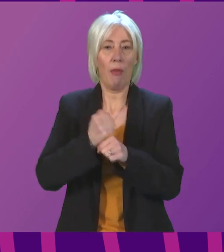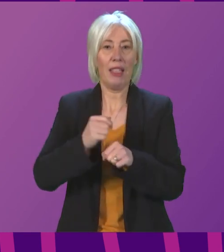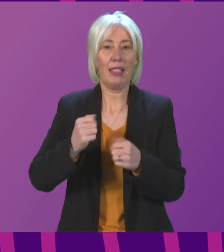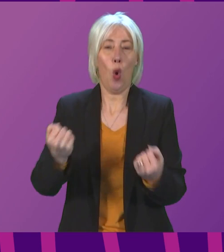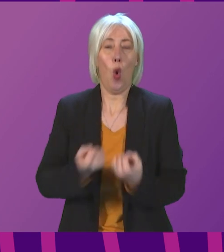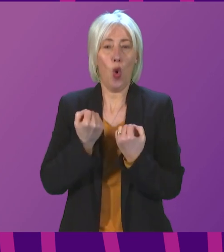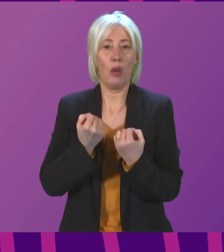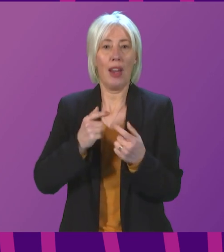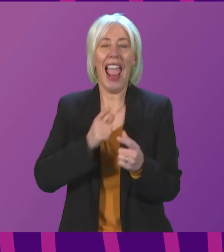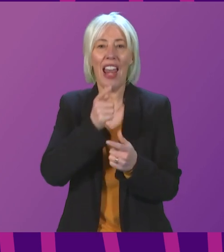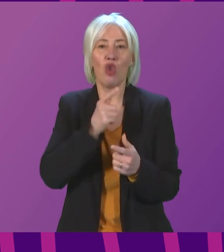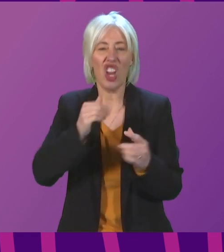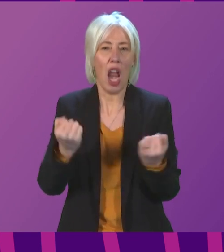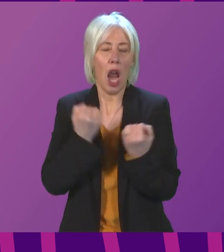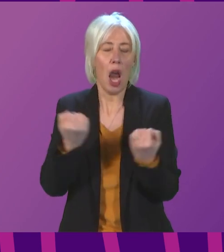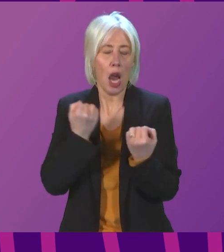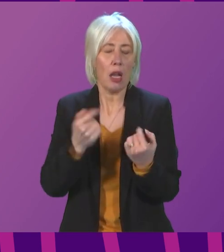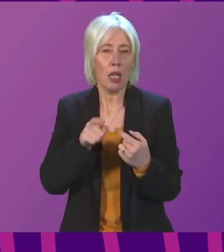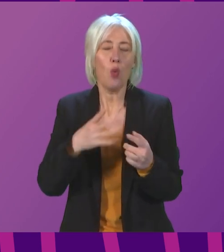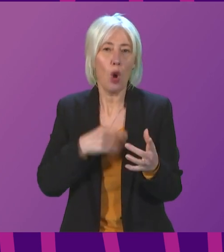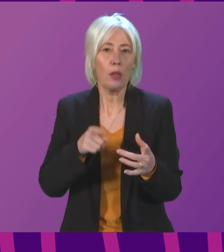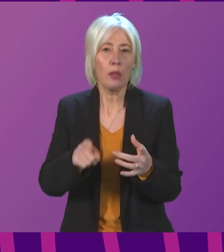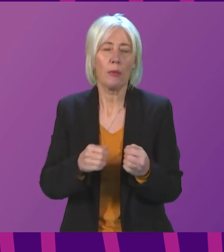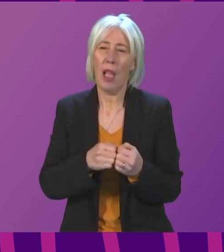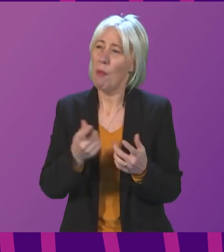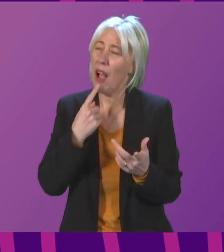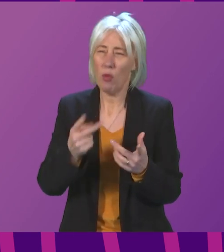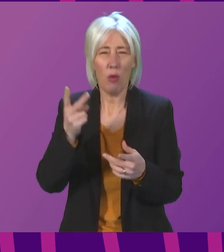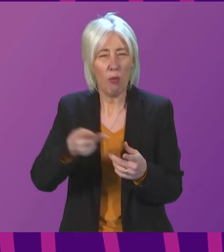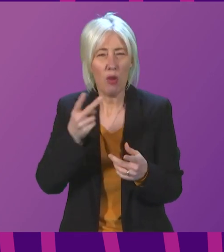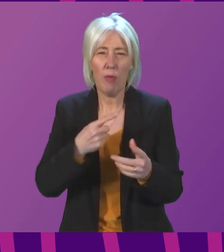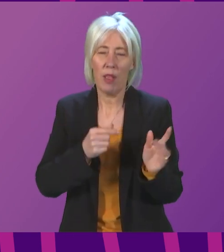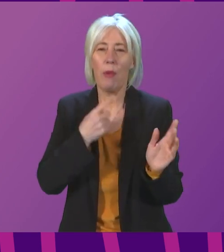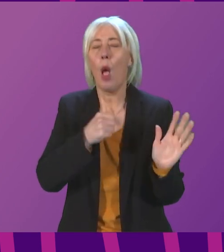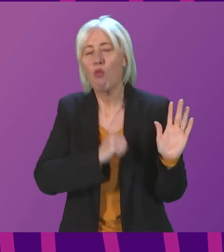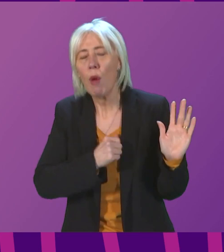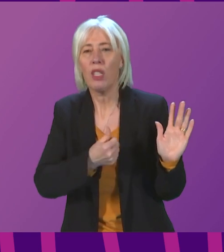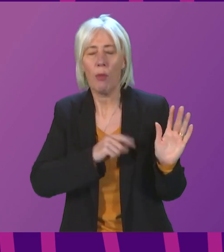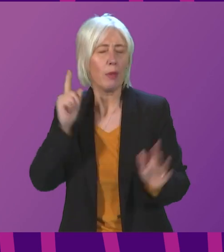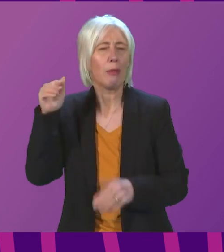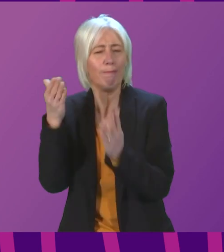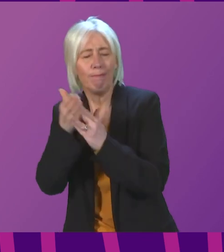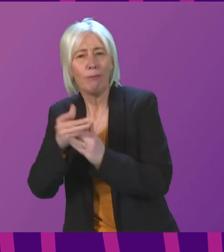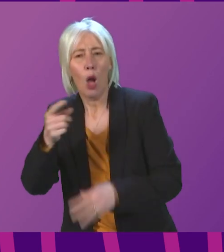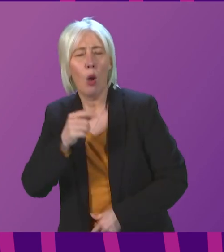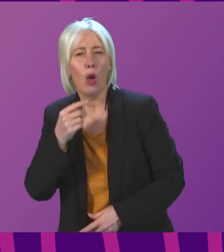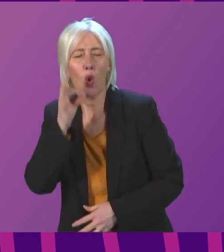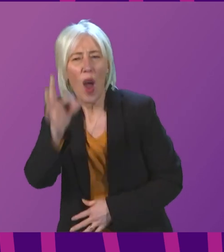That Scotland would become the Saudi Arabia of renewables was promised, but never delivered. One hundred and thirty thousand green jobs were promised, but never delivered.